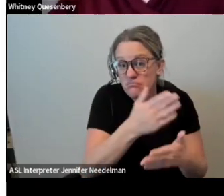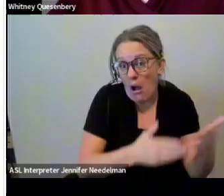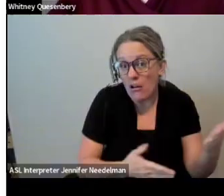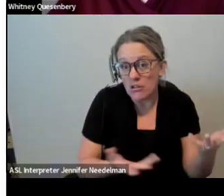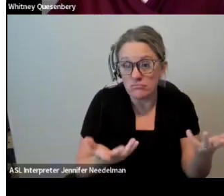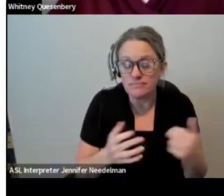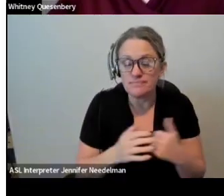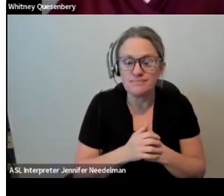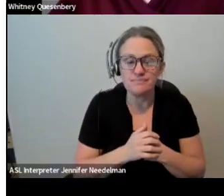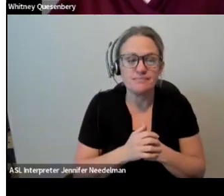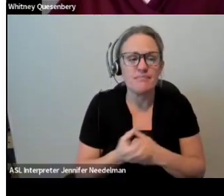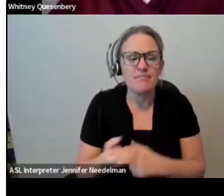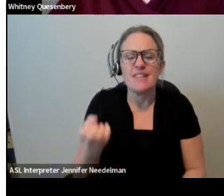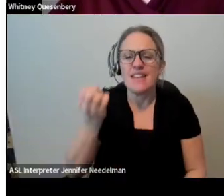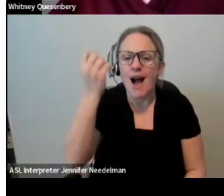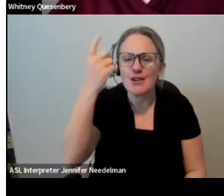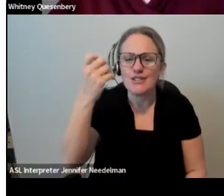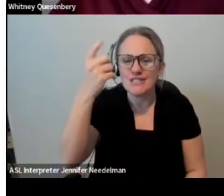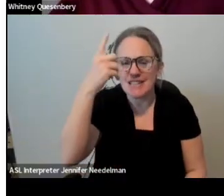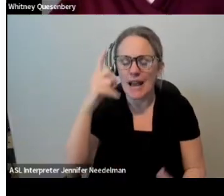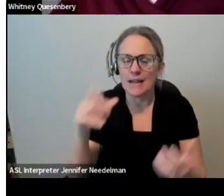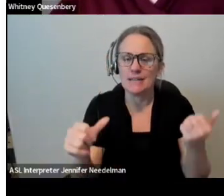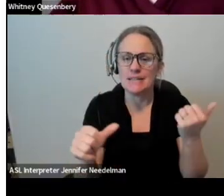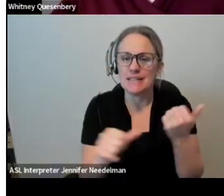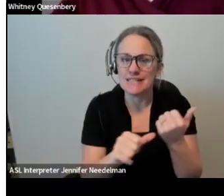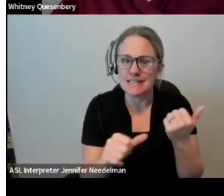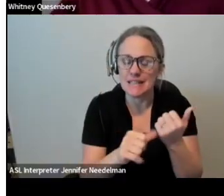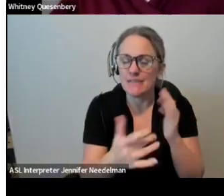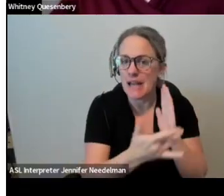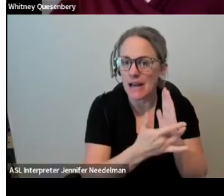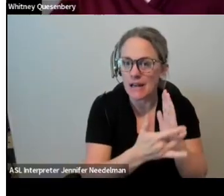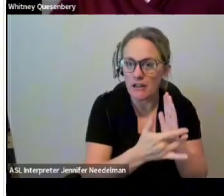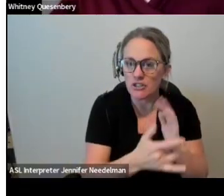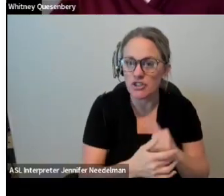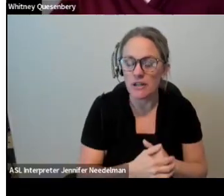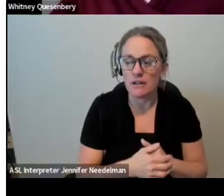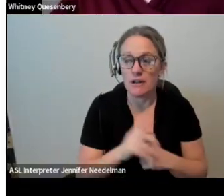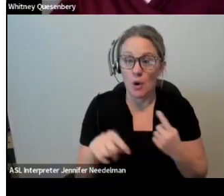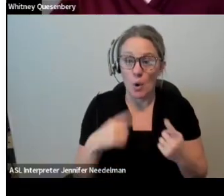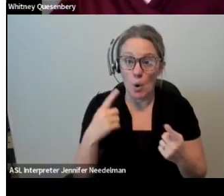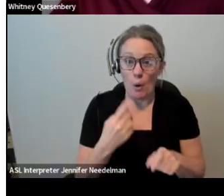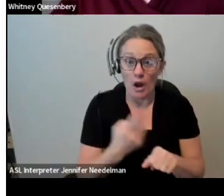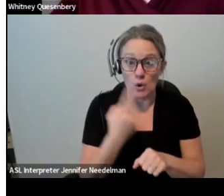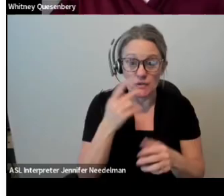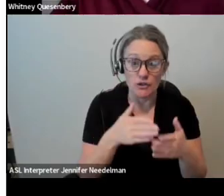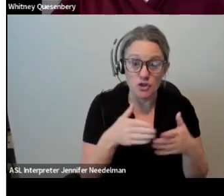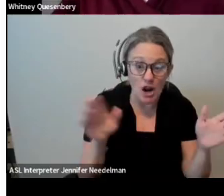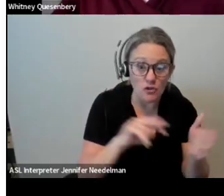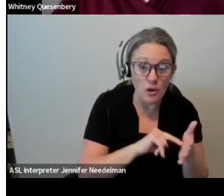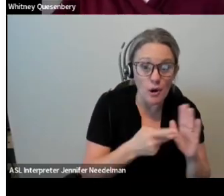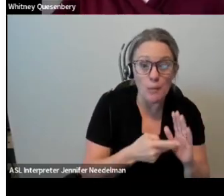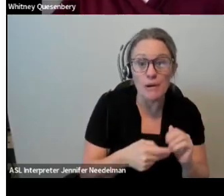understanding the assistive technologies and when they are general purpose software or tools that are being used